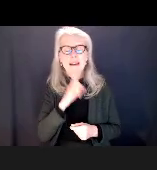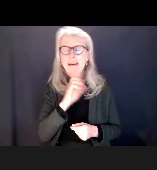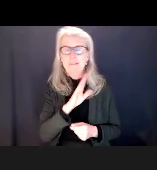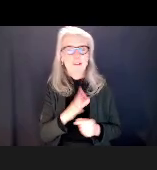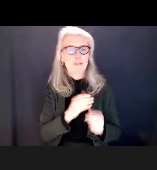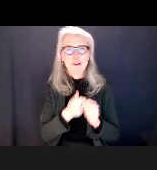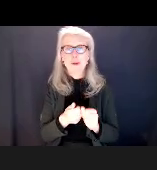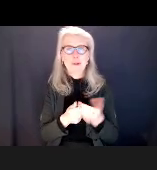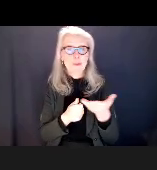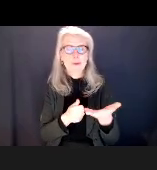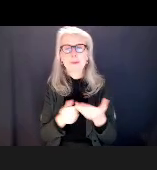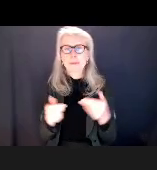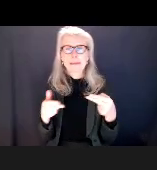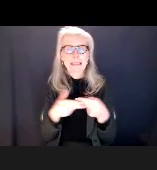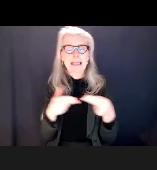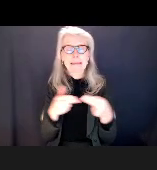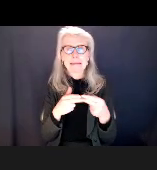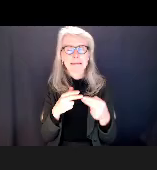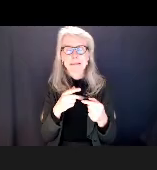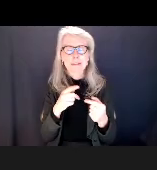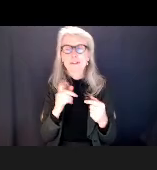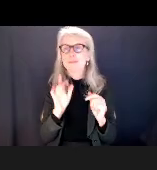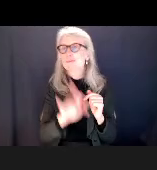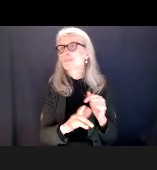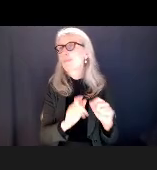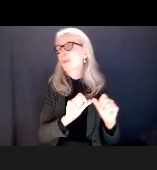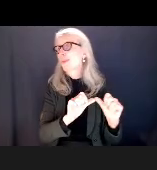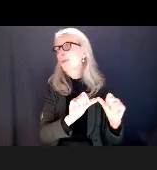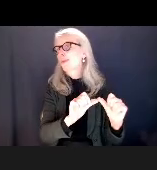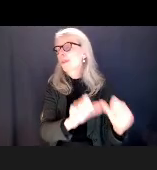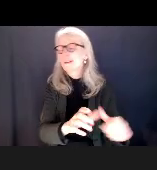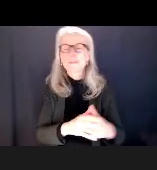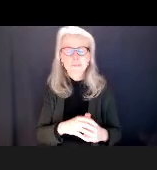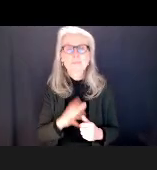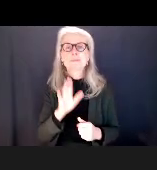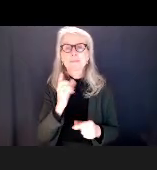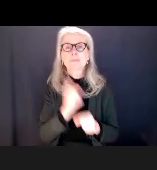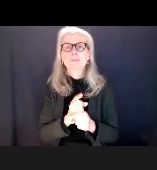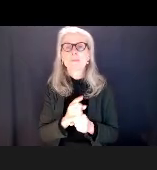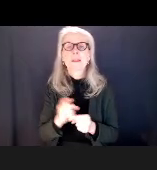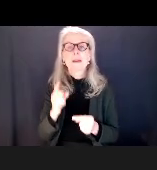uh with great fidelity. Uh okay. So we are talking about passport program funding.